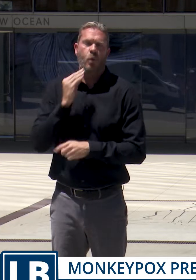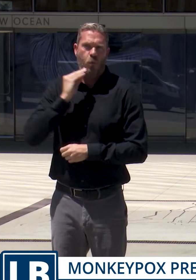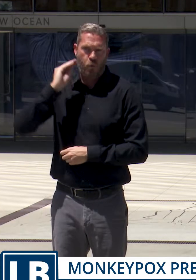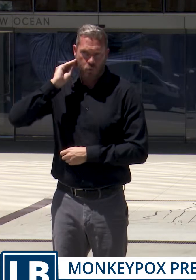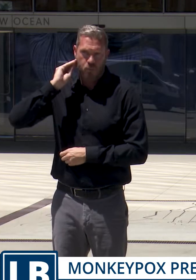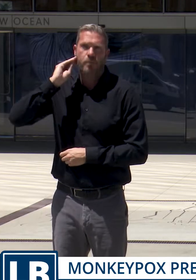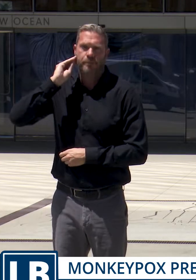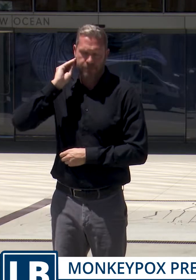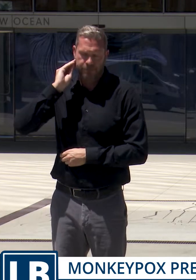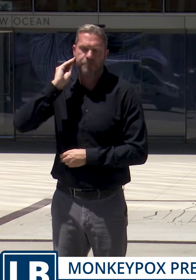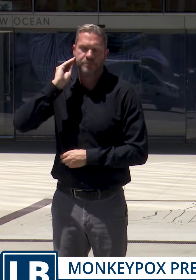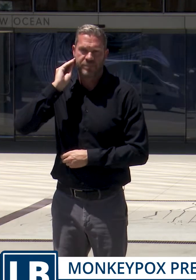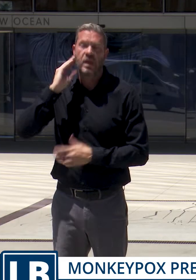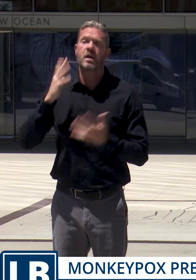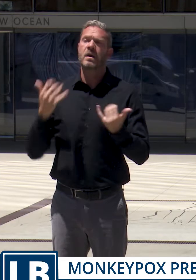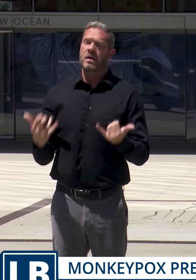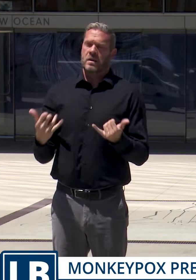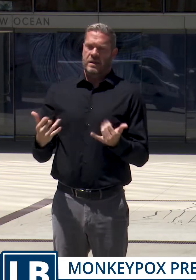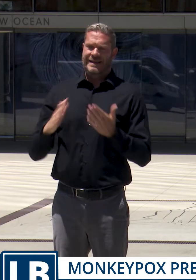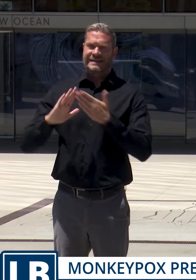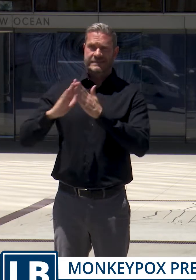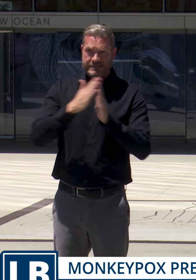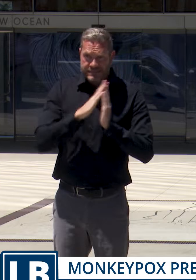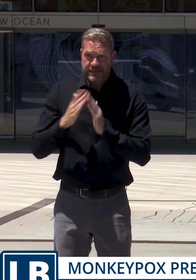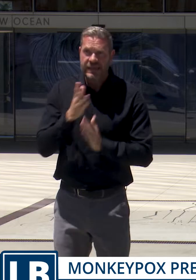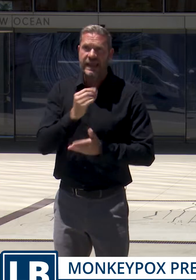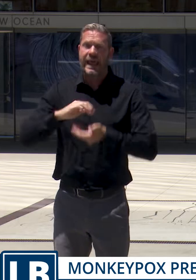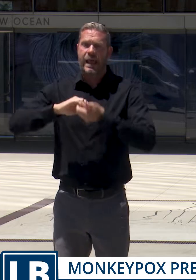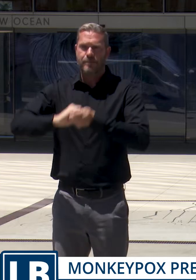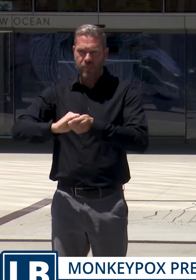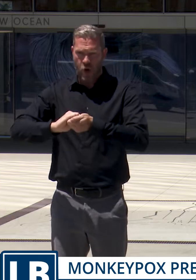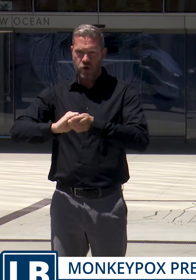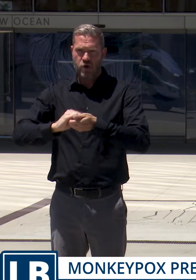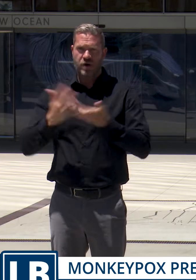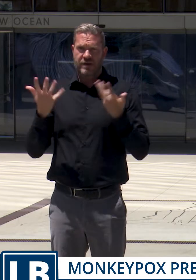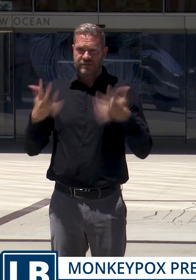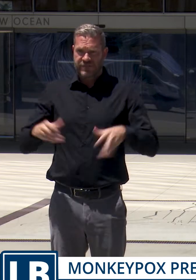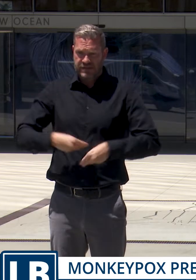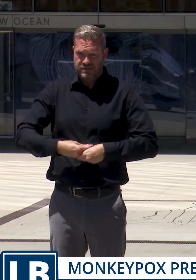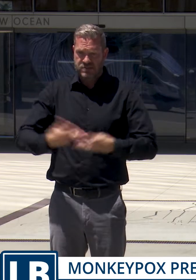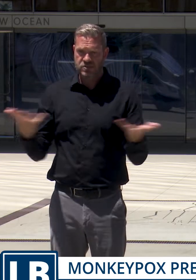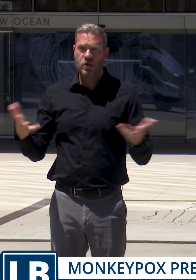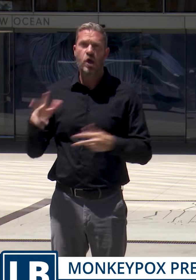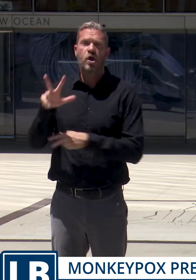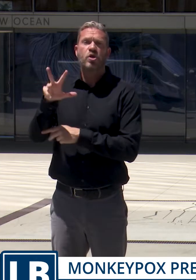note that the city and our partners have given out about 300 vaccine doses here in long beach